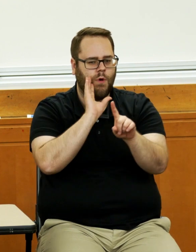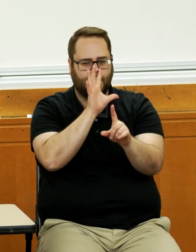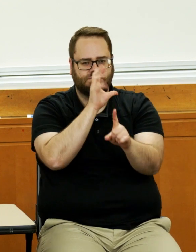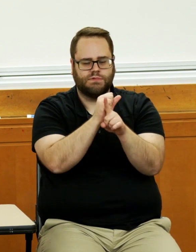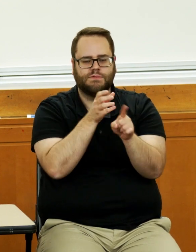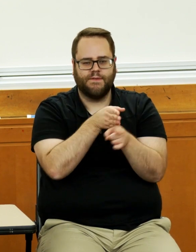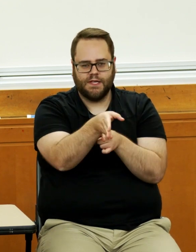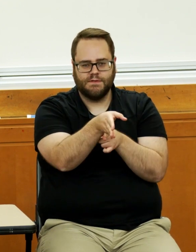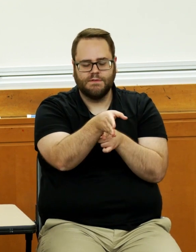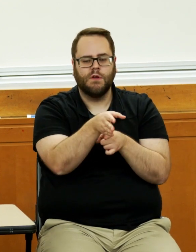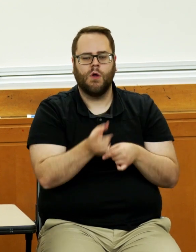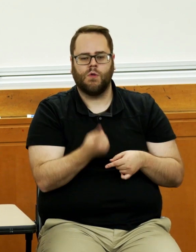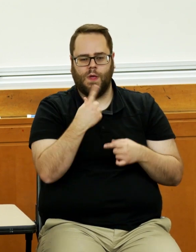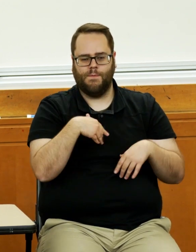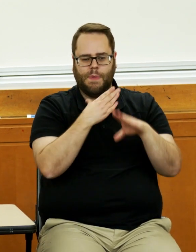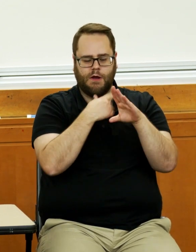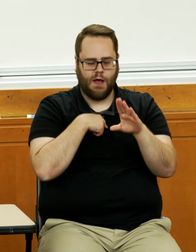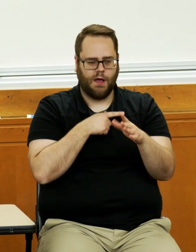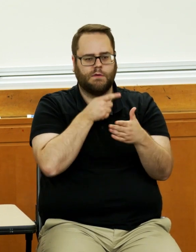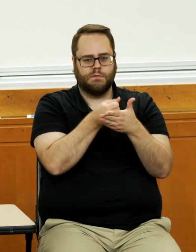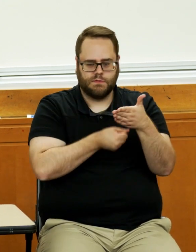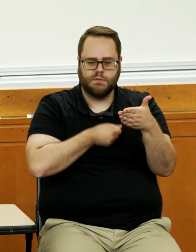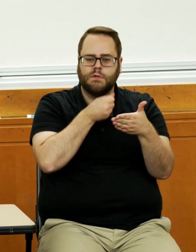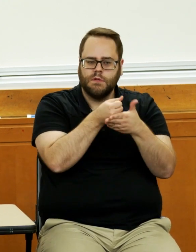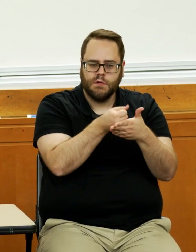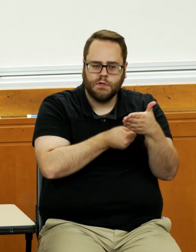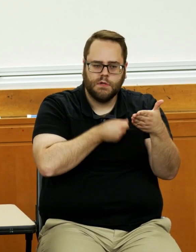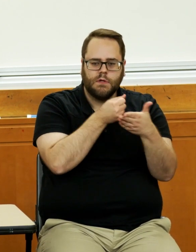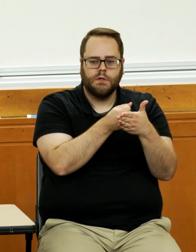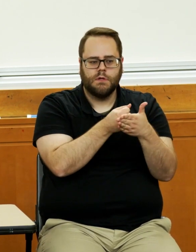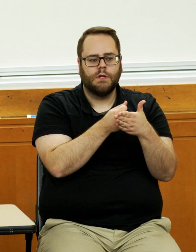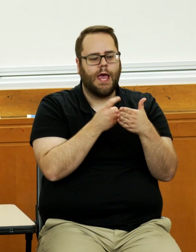of the barriers that I run into, again, and I talk about this when I decided what to name the clinic,